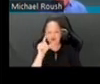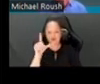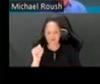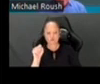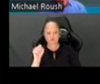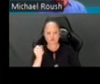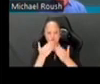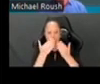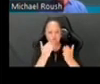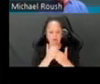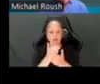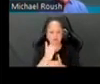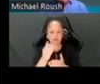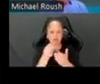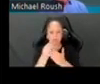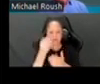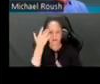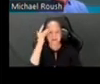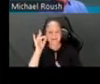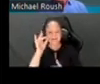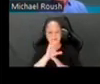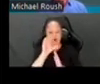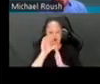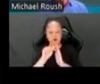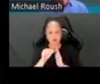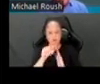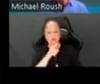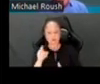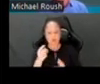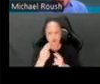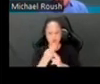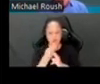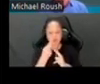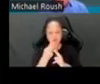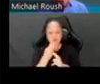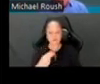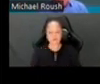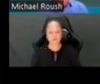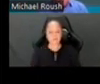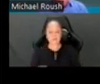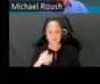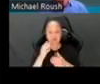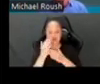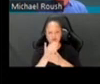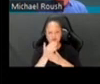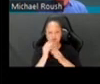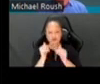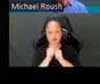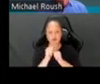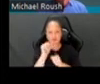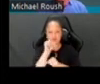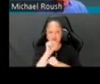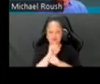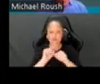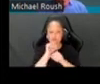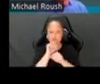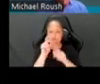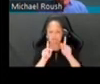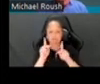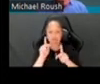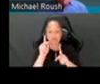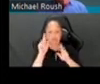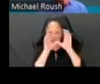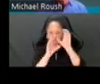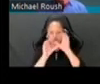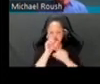Smart curriculum that you'll use. And to share with job seekers. Also, we hope that an action